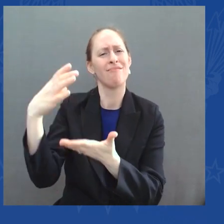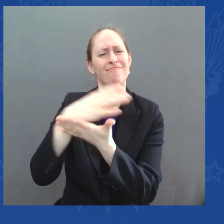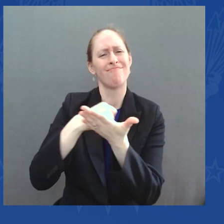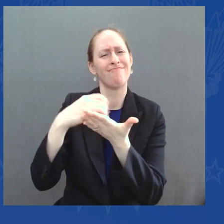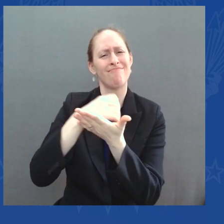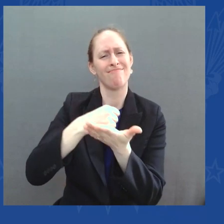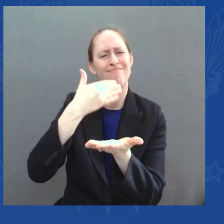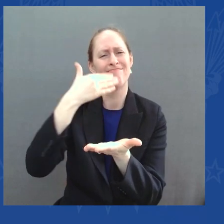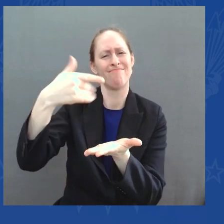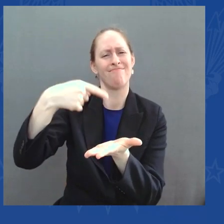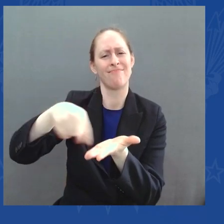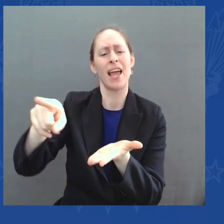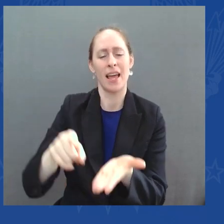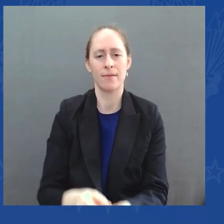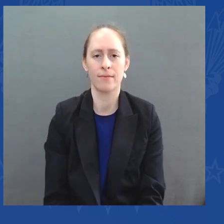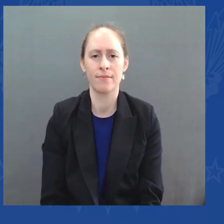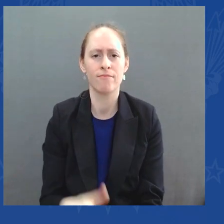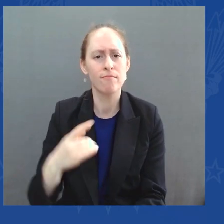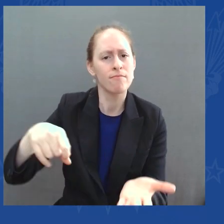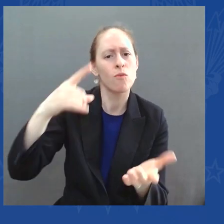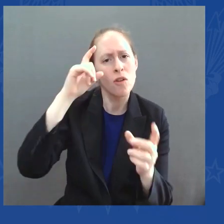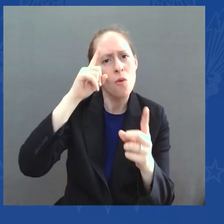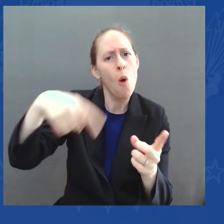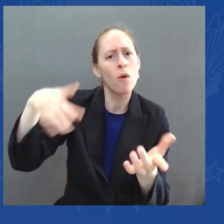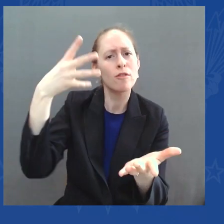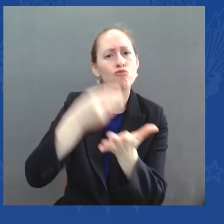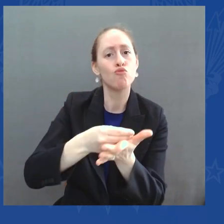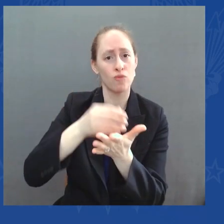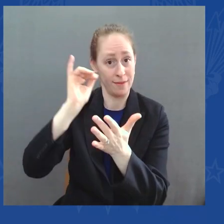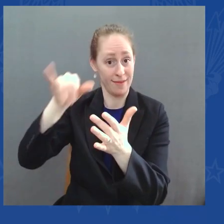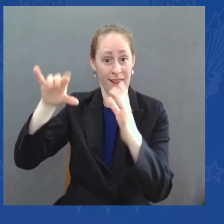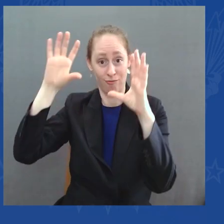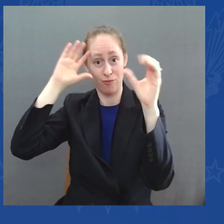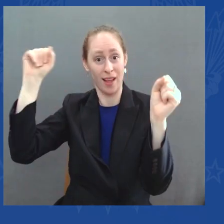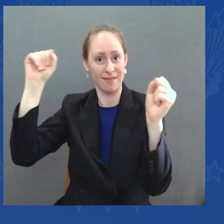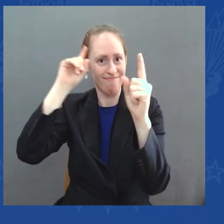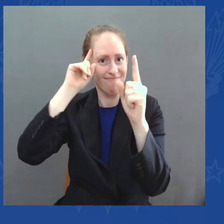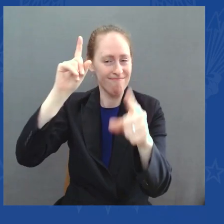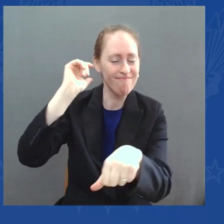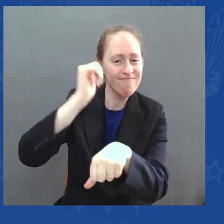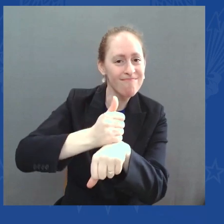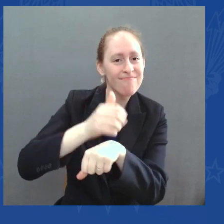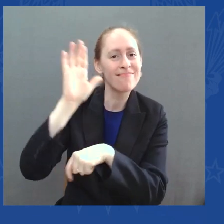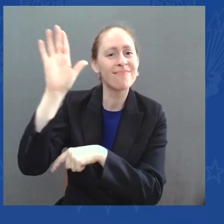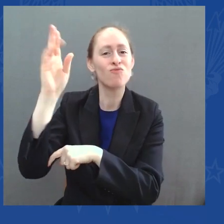with this trucking action plan. So we started out by going and listening to truck drivers, virtually and in person.